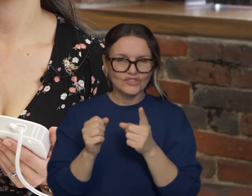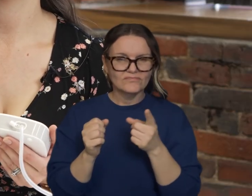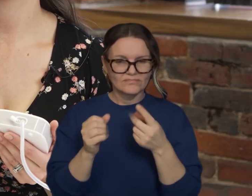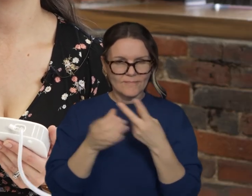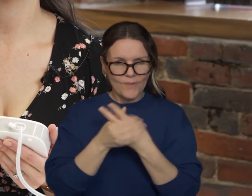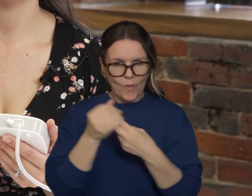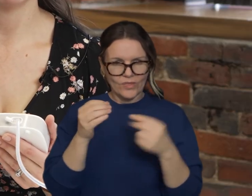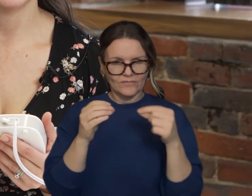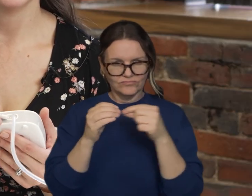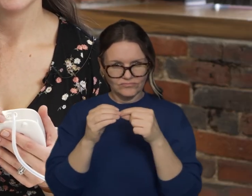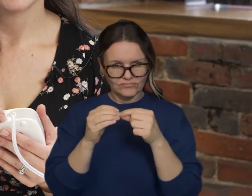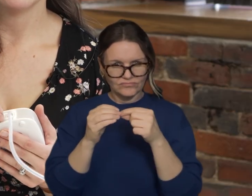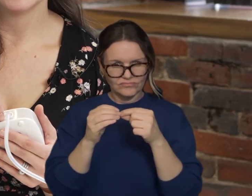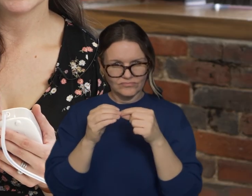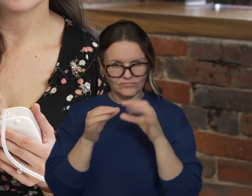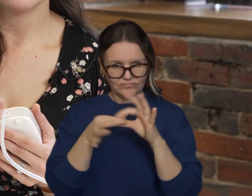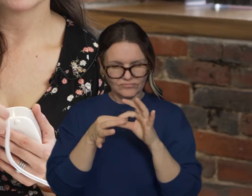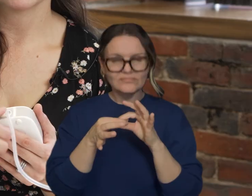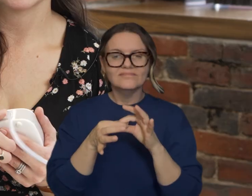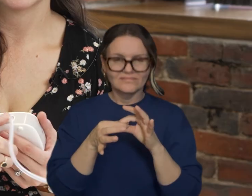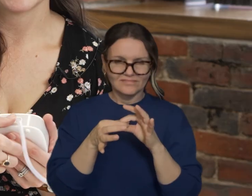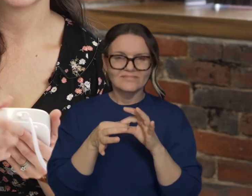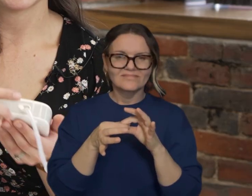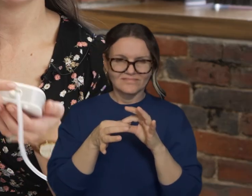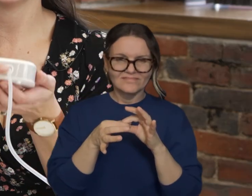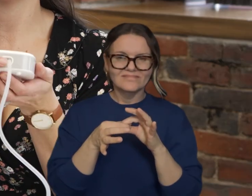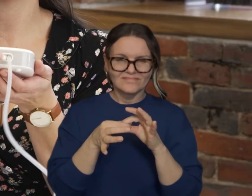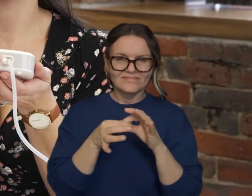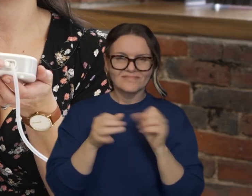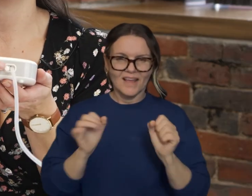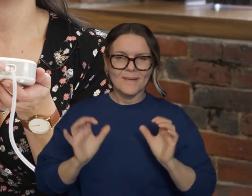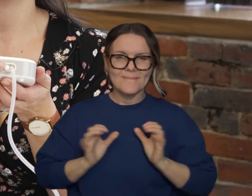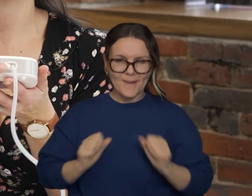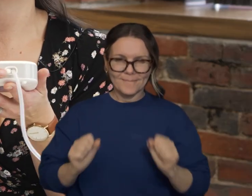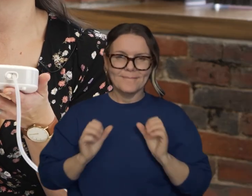if you're single pumping you need to make sure that that cap is plugged in there because if